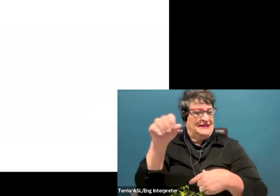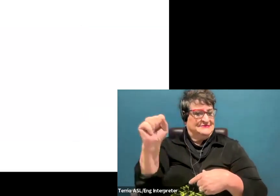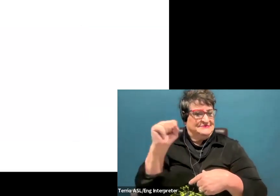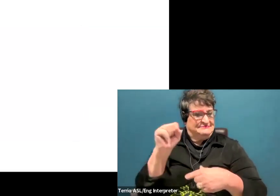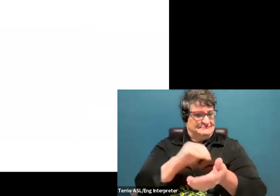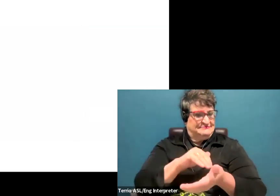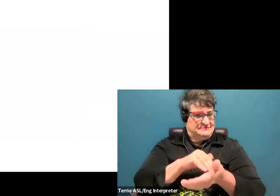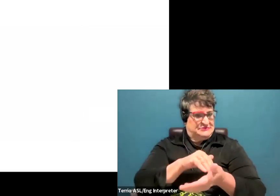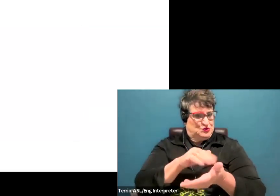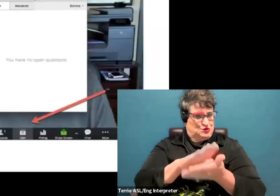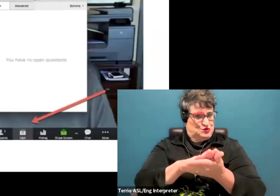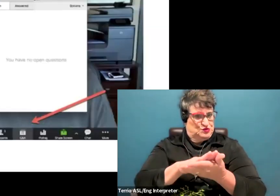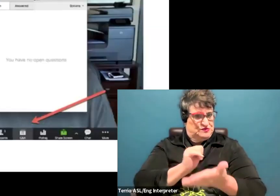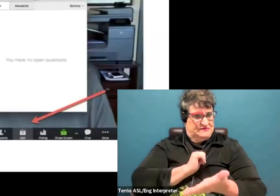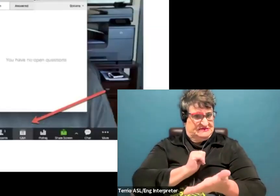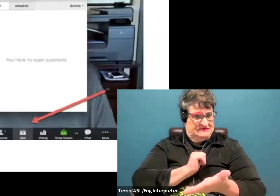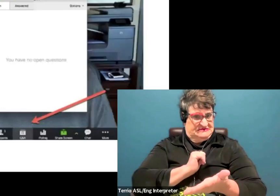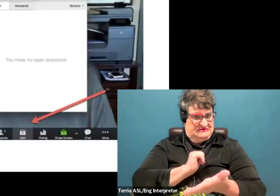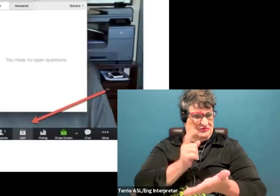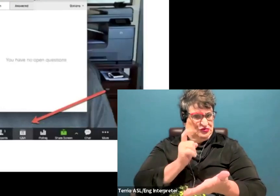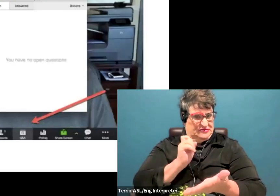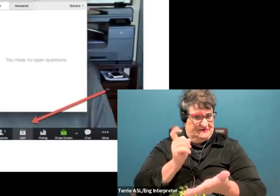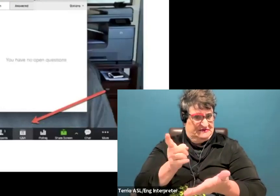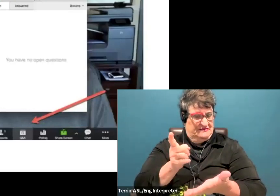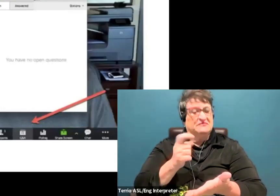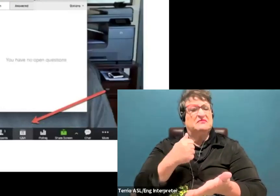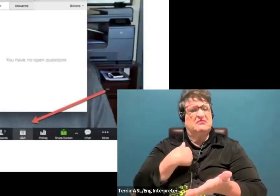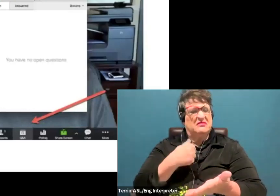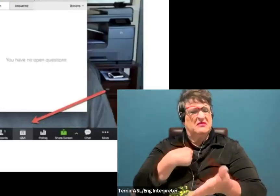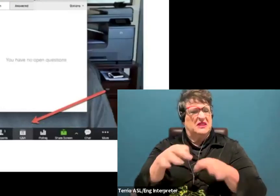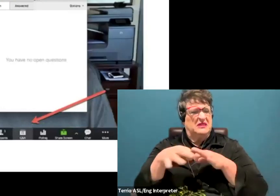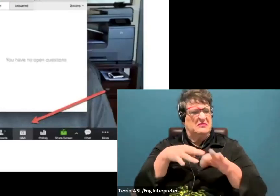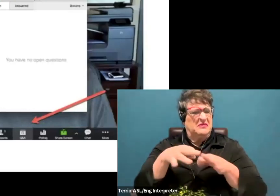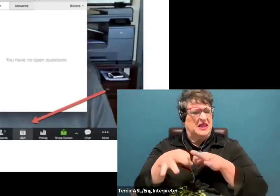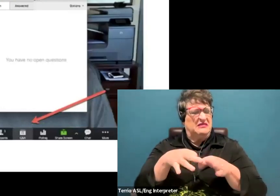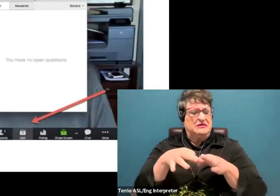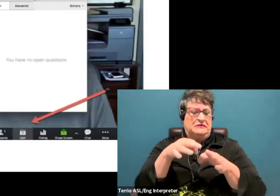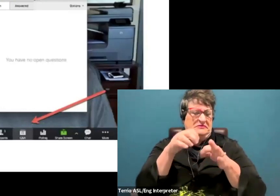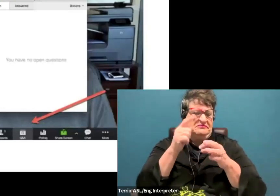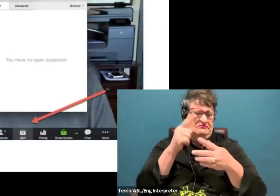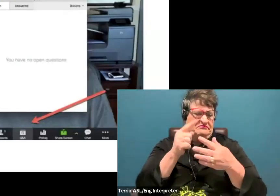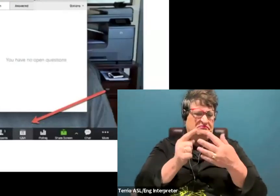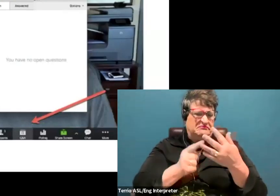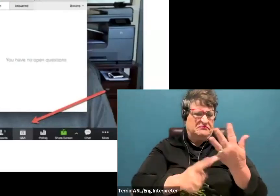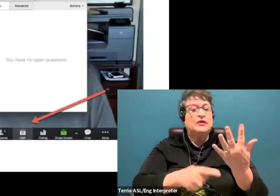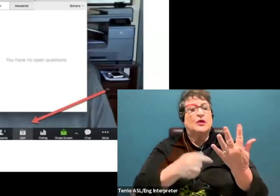by just explaining a few logistics. We do have closed captioning.